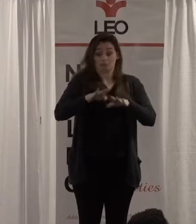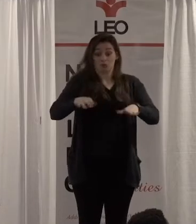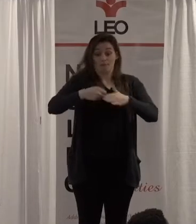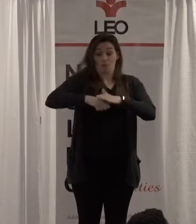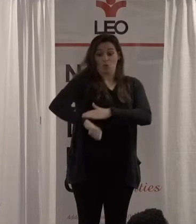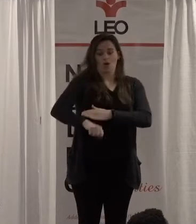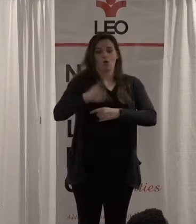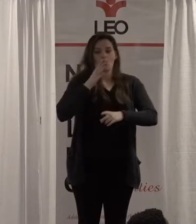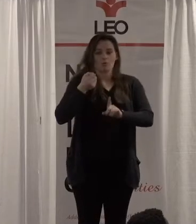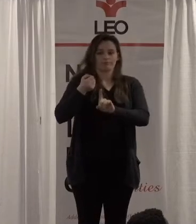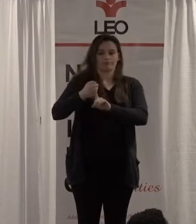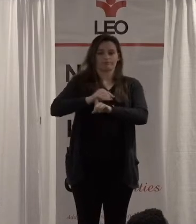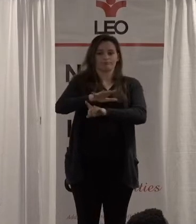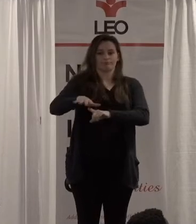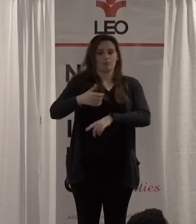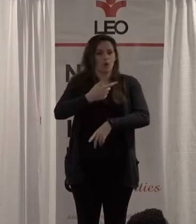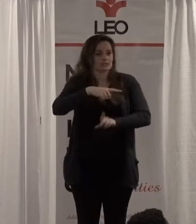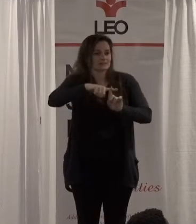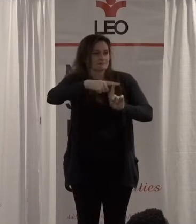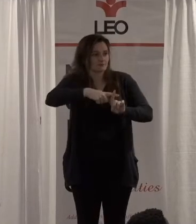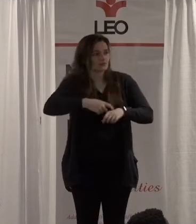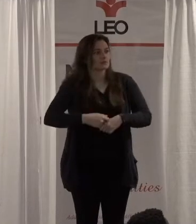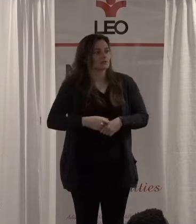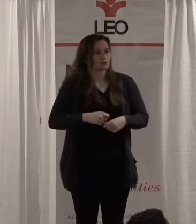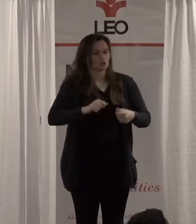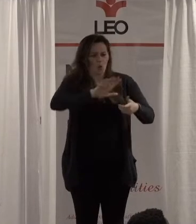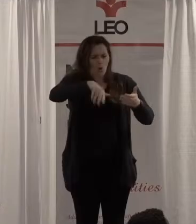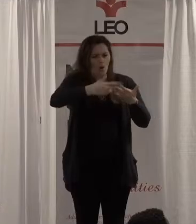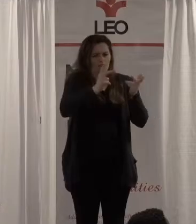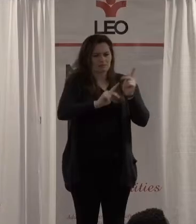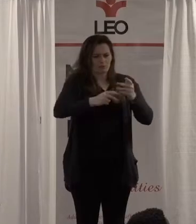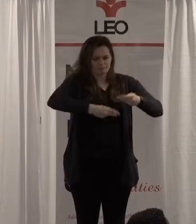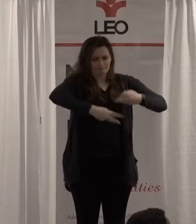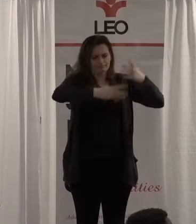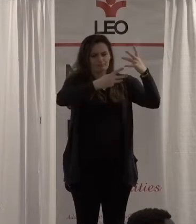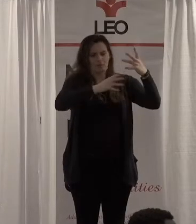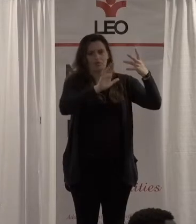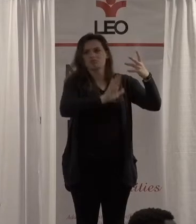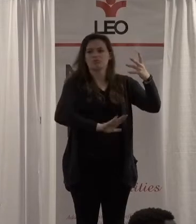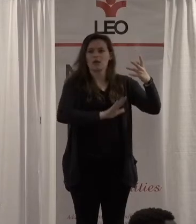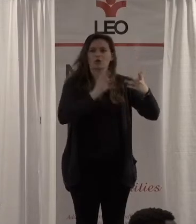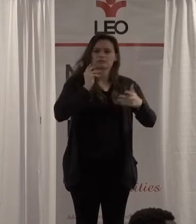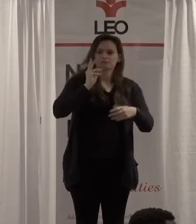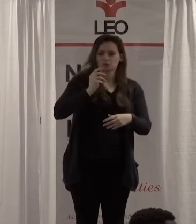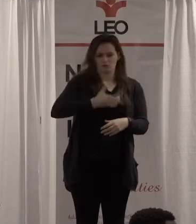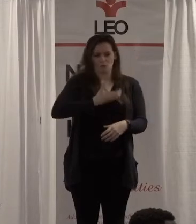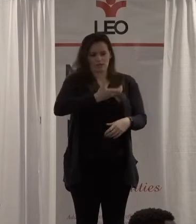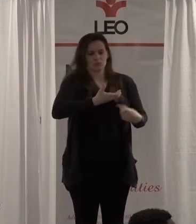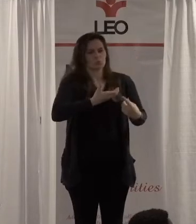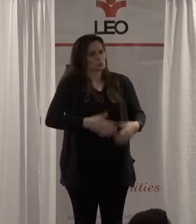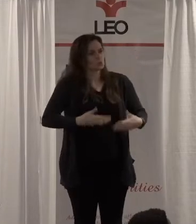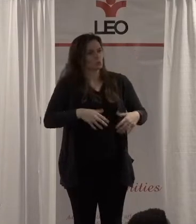THE VOICES OF THESE INDIVIDUALS HAVE MADE A DIFFERENCE. AND THEIR VOICES WERE AMPLIFIED